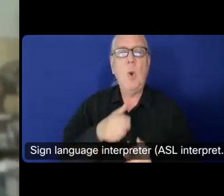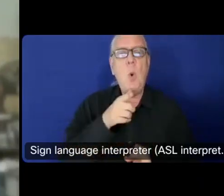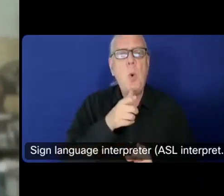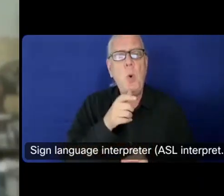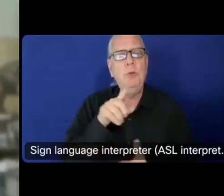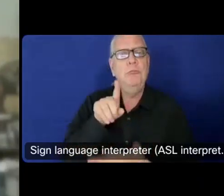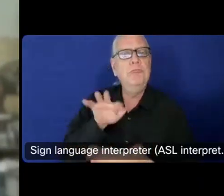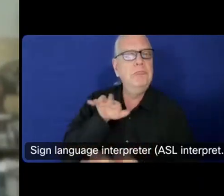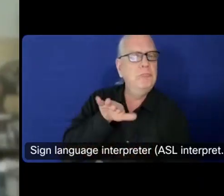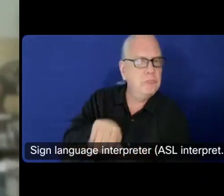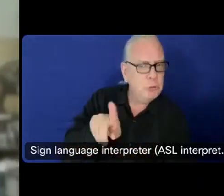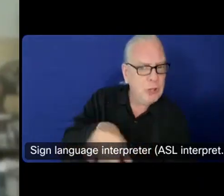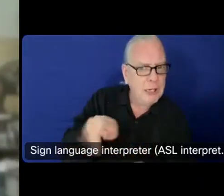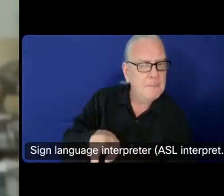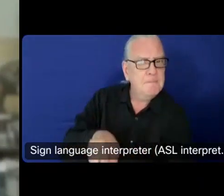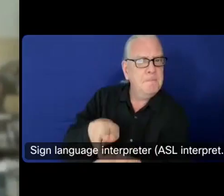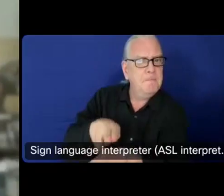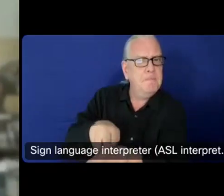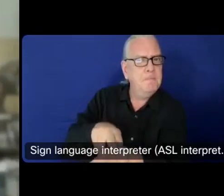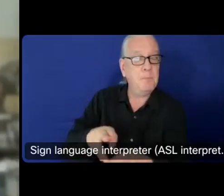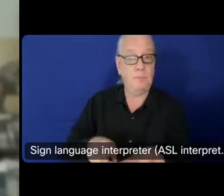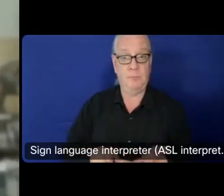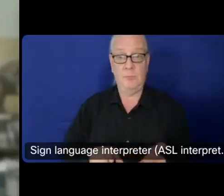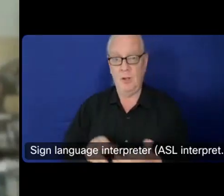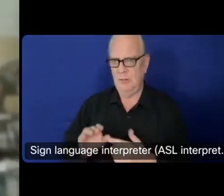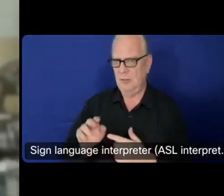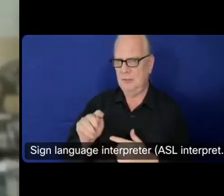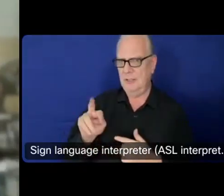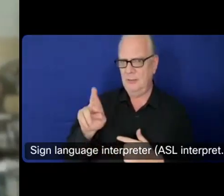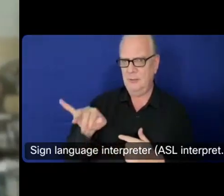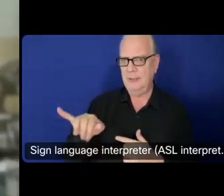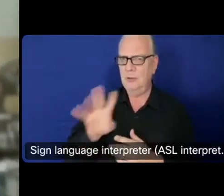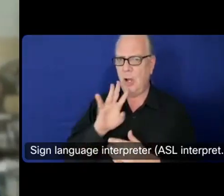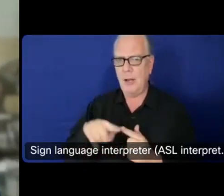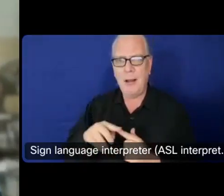an absolutely amazing program. As a nurse and a person who has